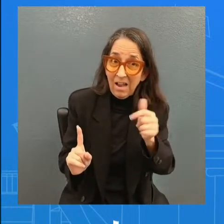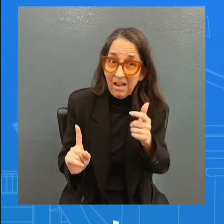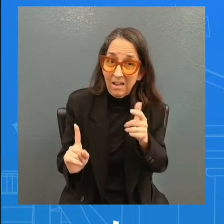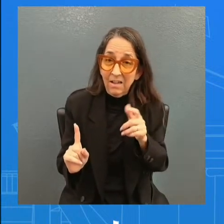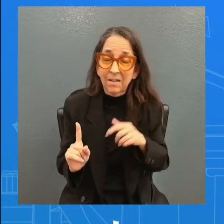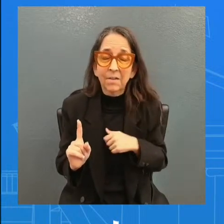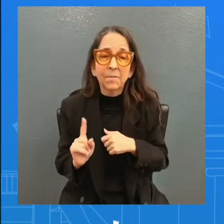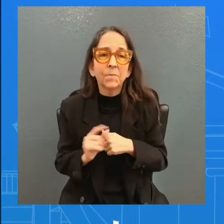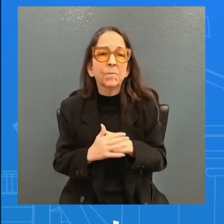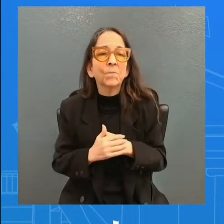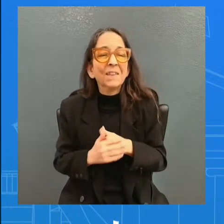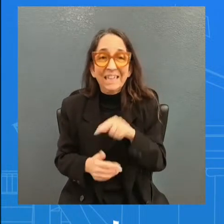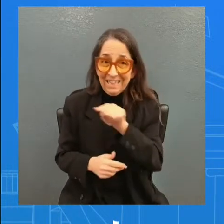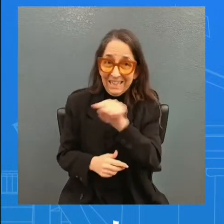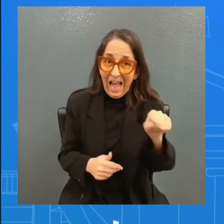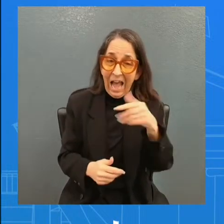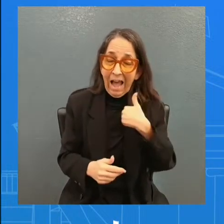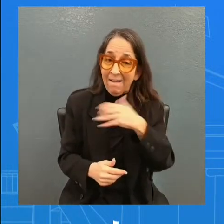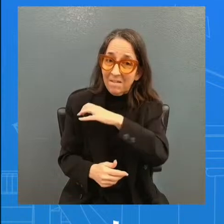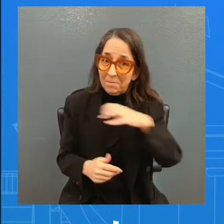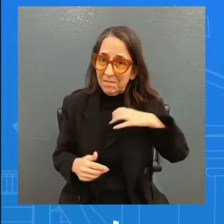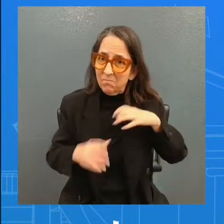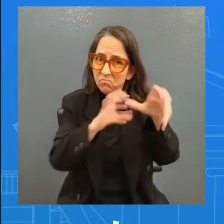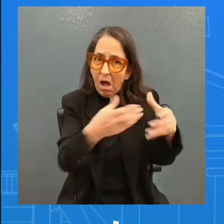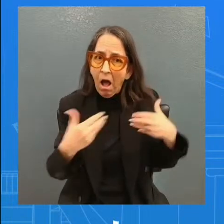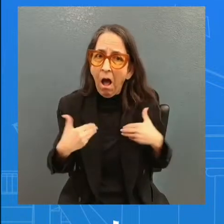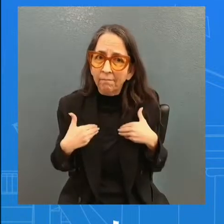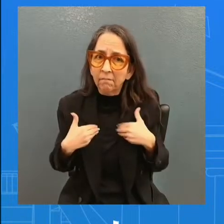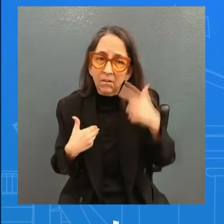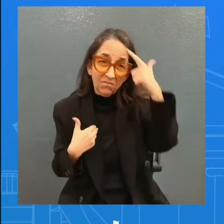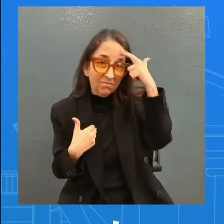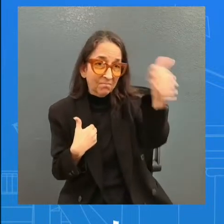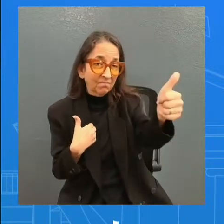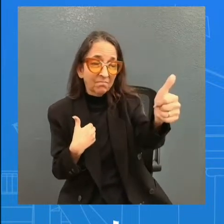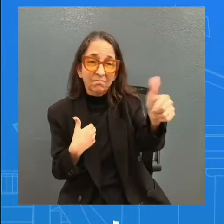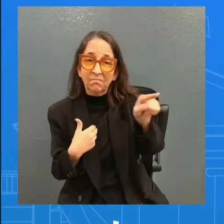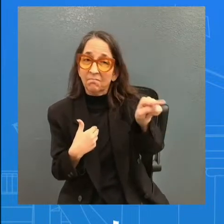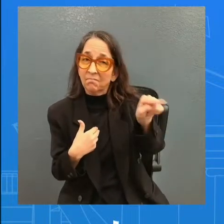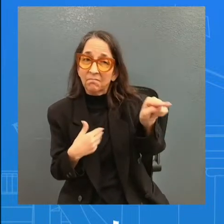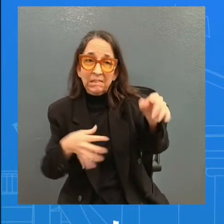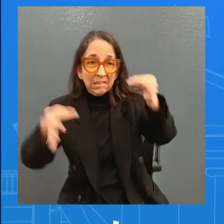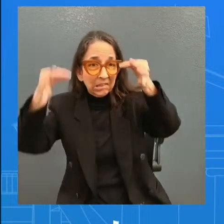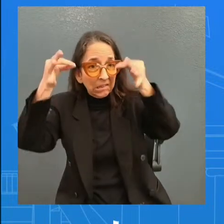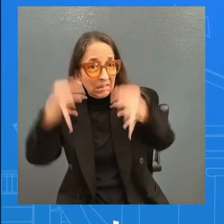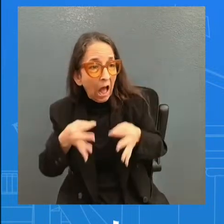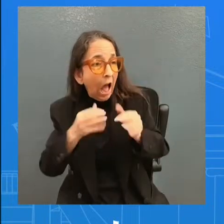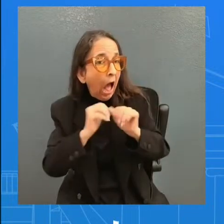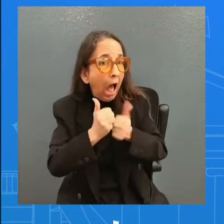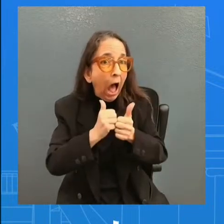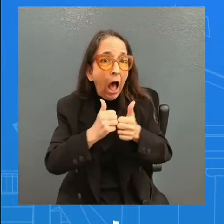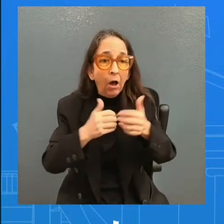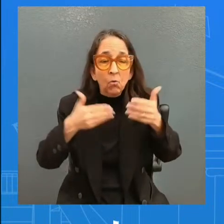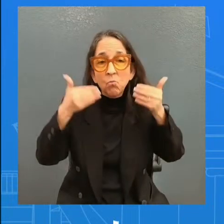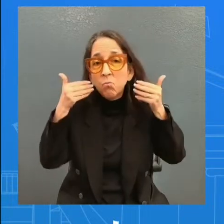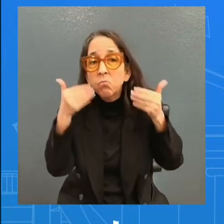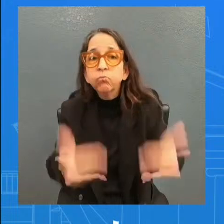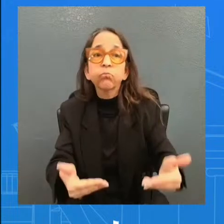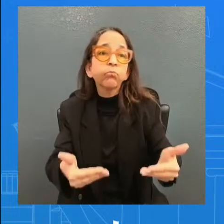So, I would have to leave it to them on how they move forward with that. Look, we remain -- we take this very seriously.